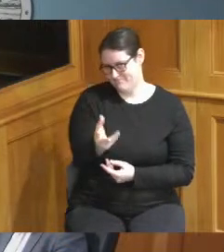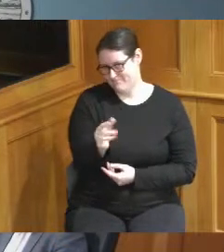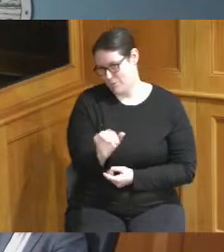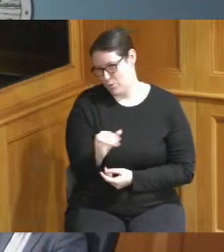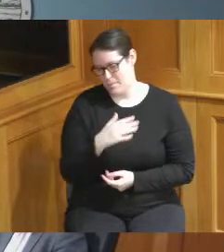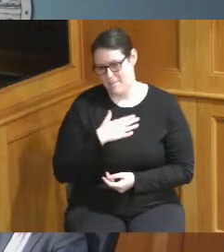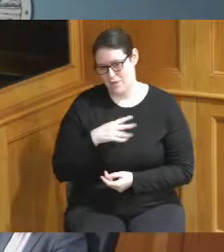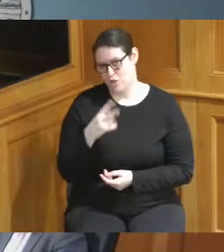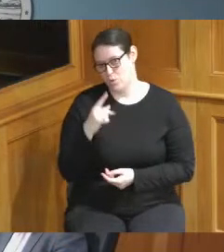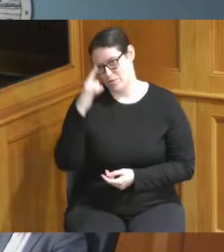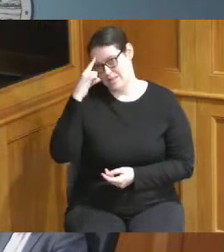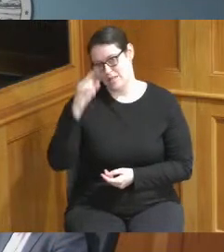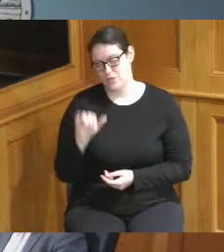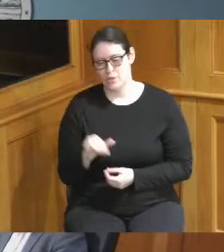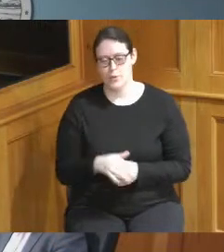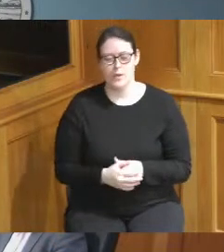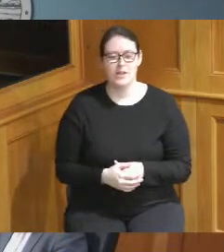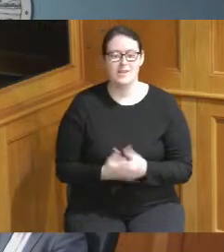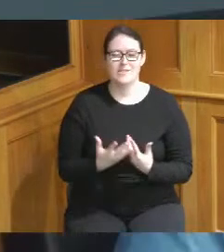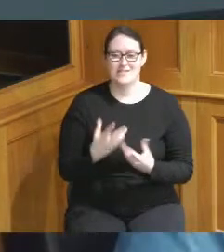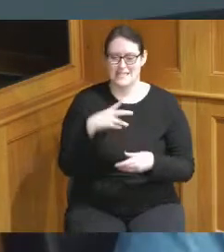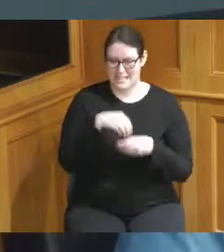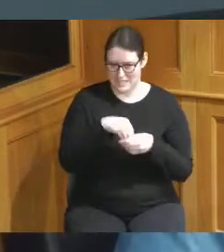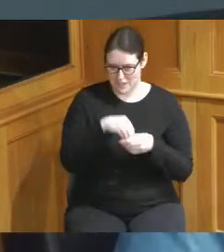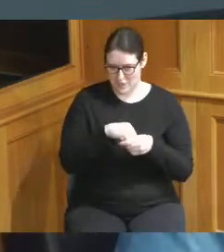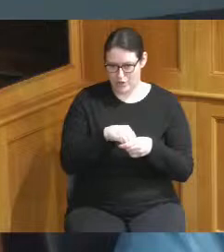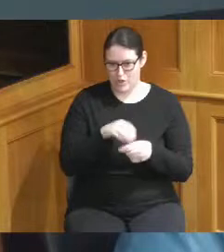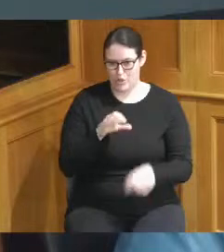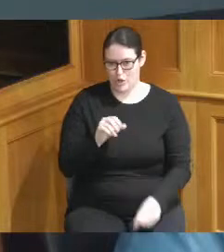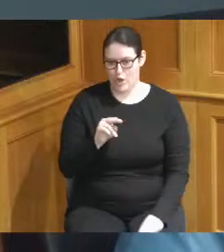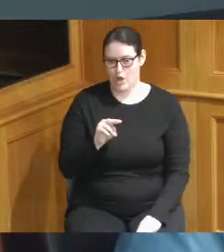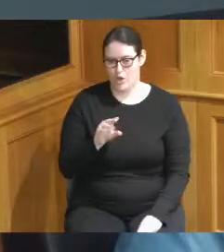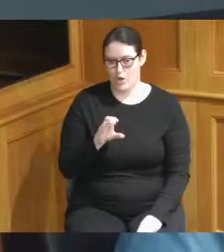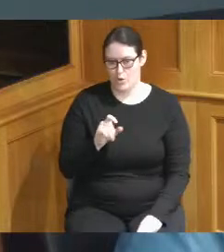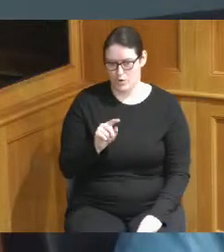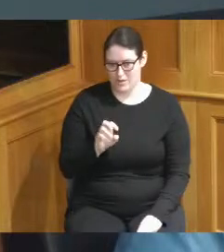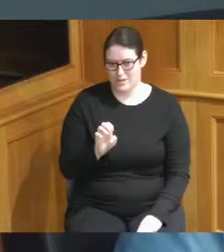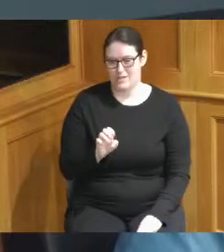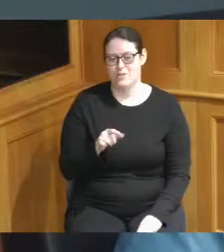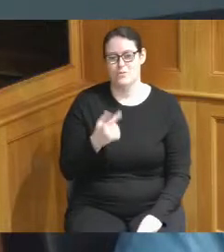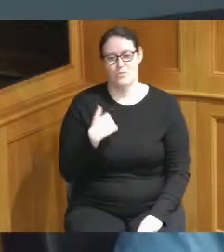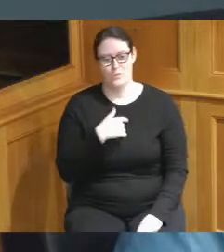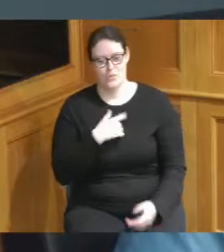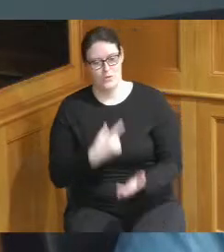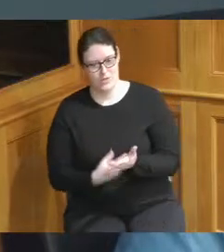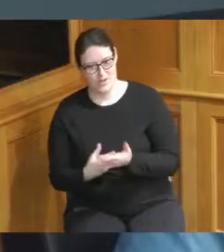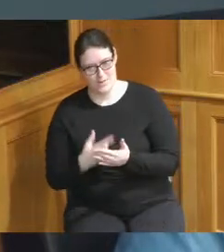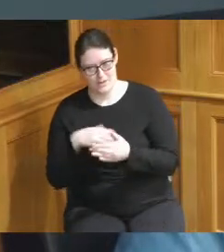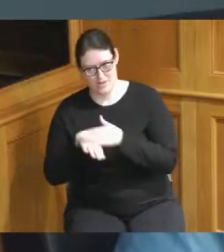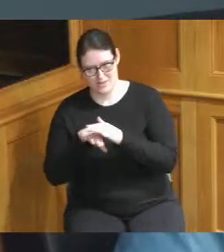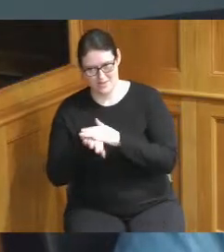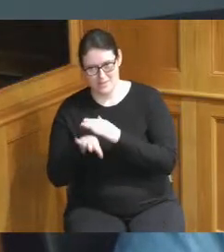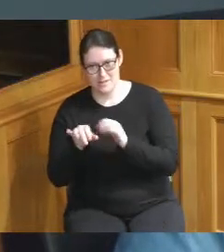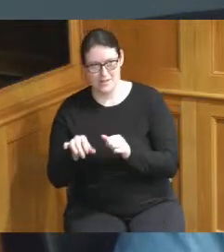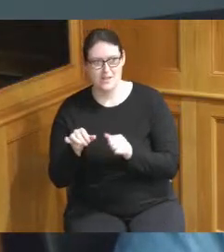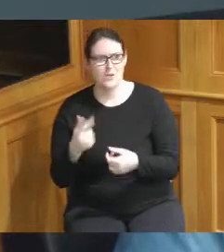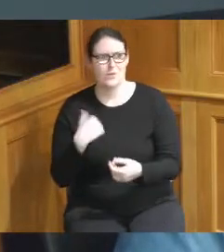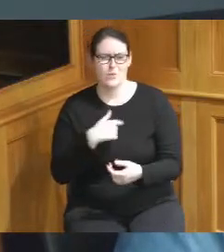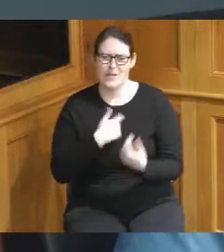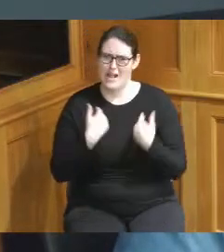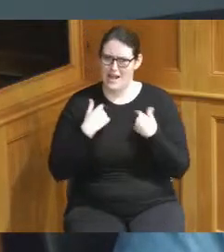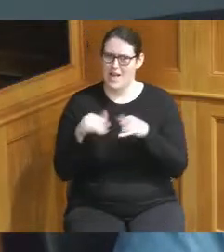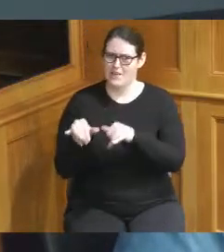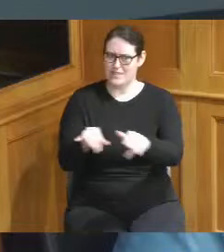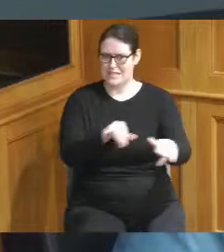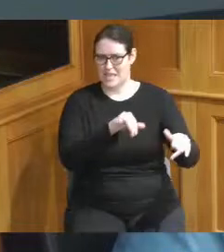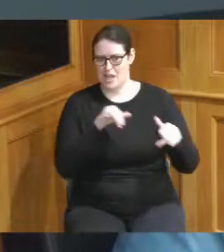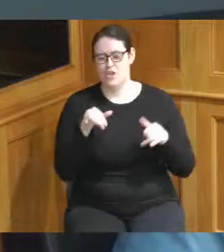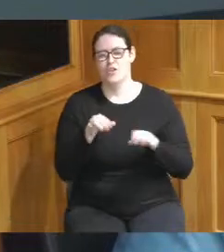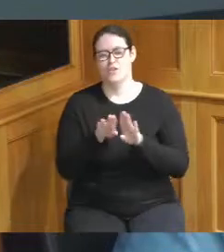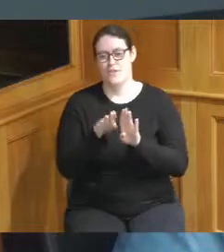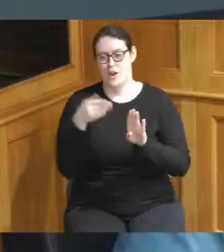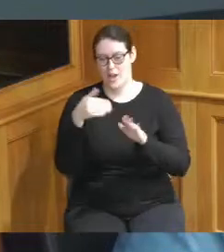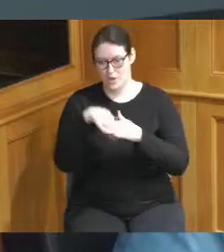but as it all comes together with the $39 million that we're doing as well I want to make sure that